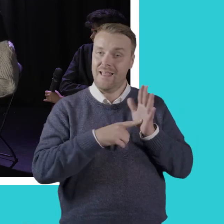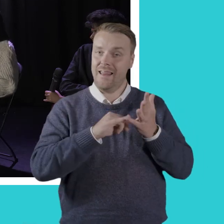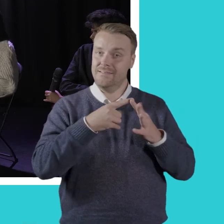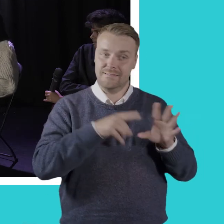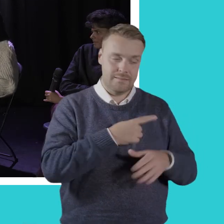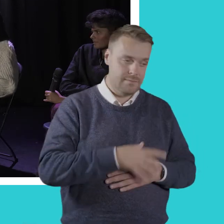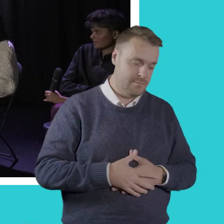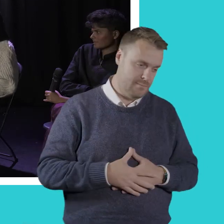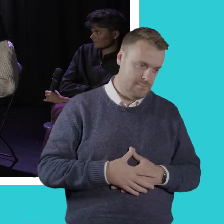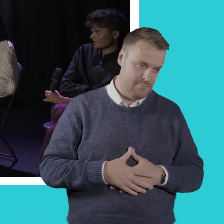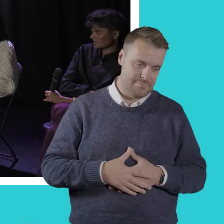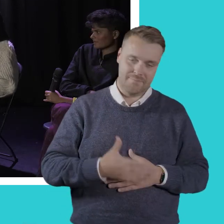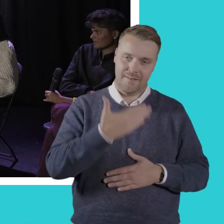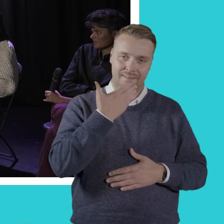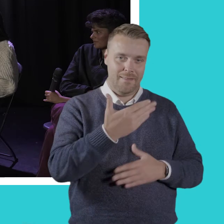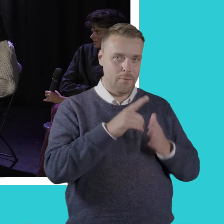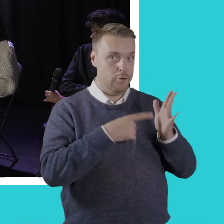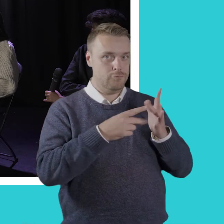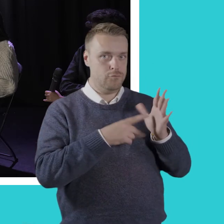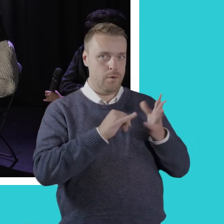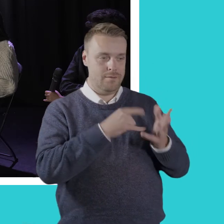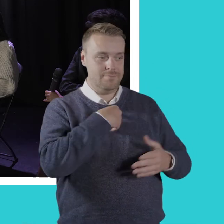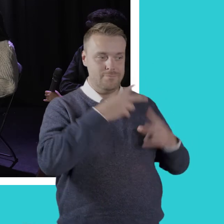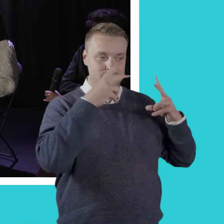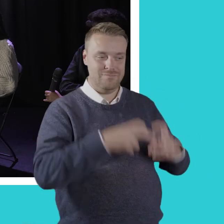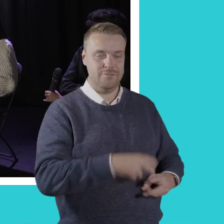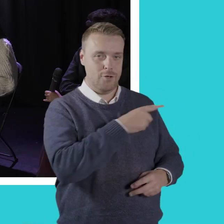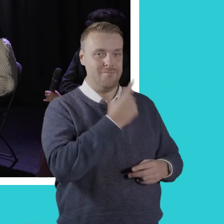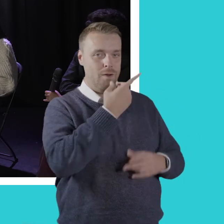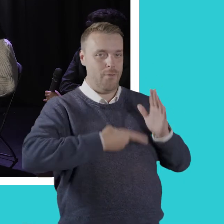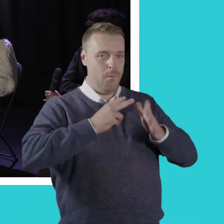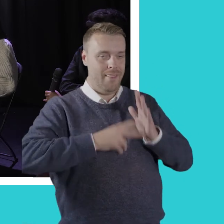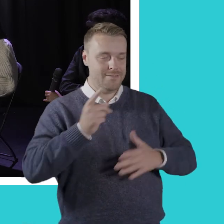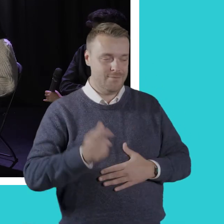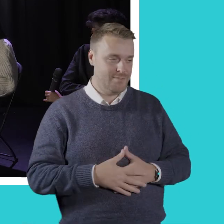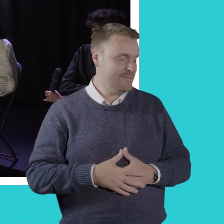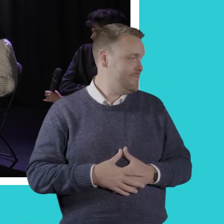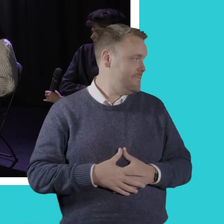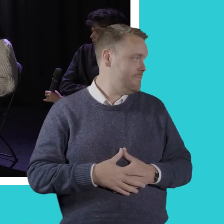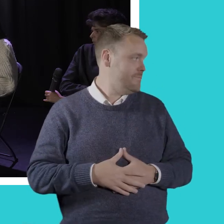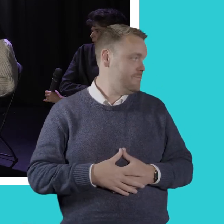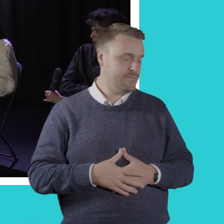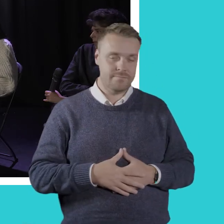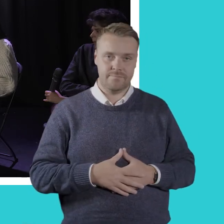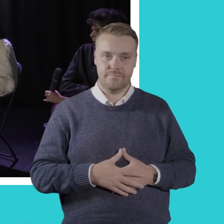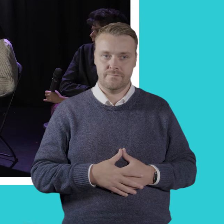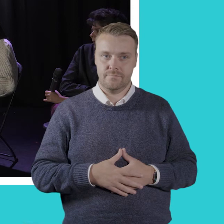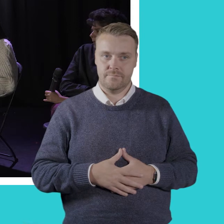So thanks for the shout out Jonas because I do research at Partnership for Young London and it's funny because we're about to run or I'm about to run a series of kind of